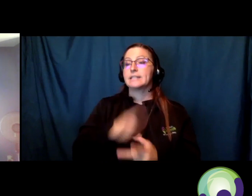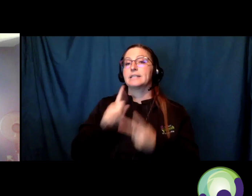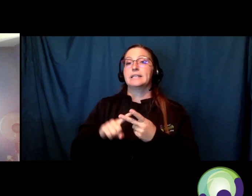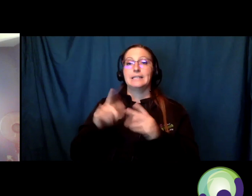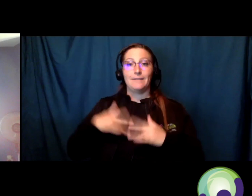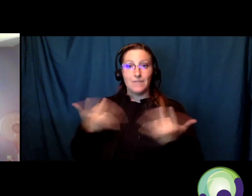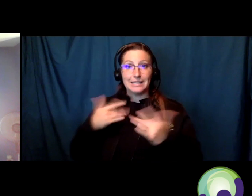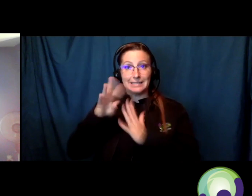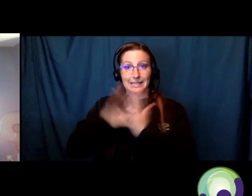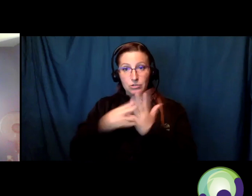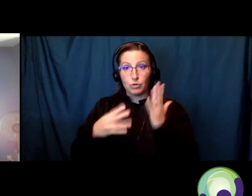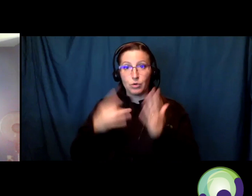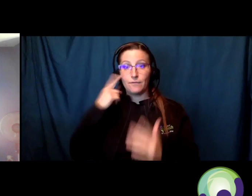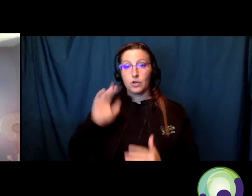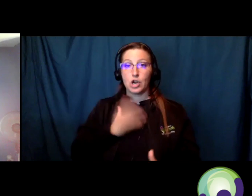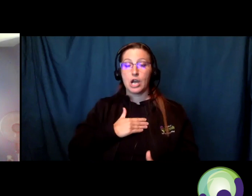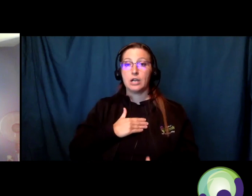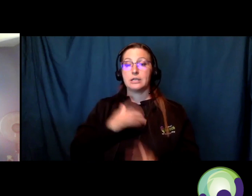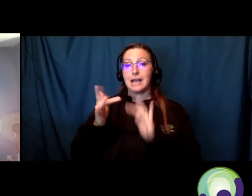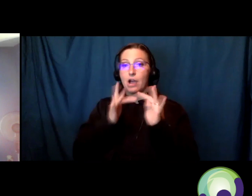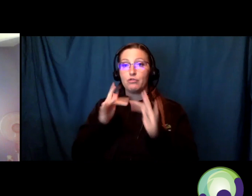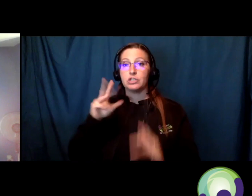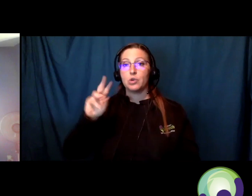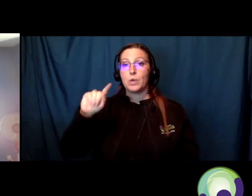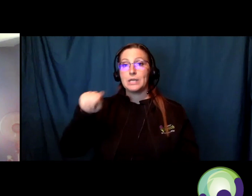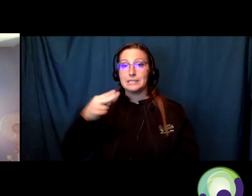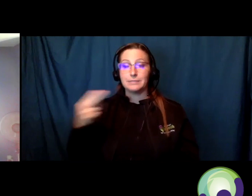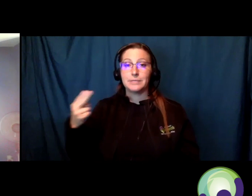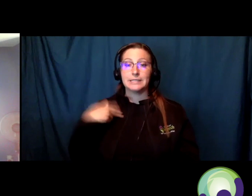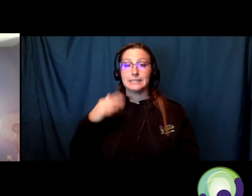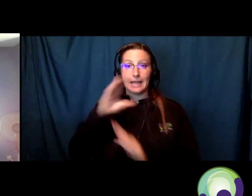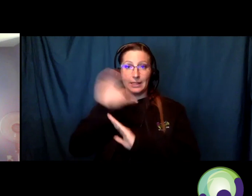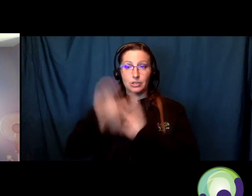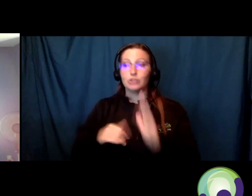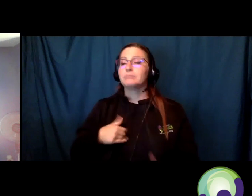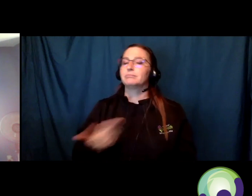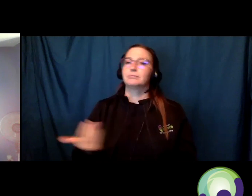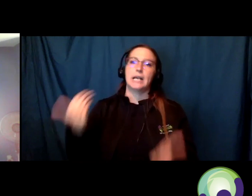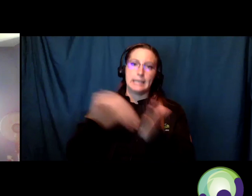on the Outreach WESP calendar of events. So again ideas for topics, please